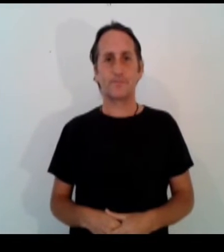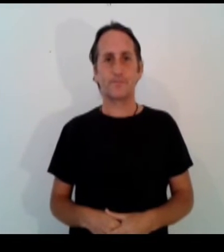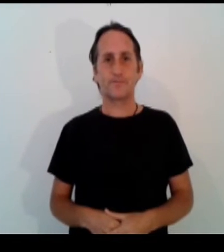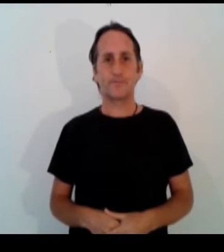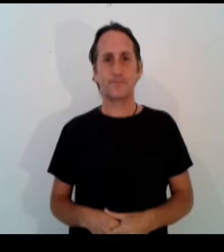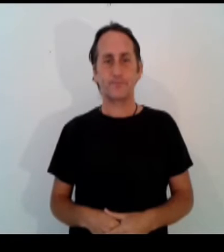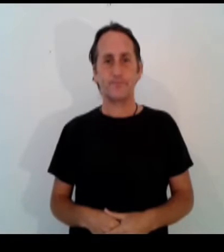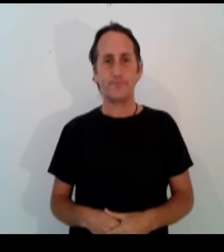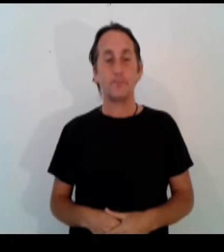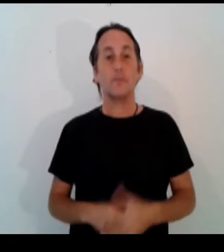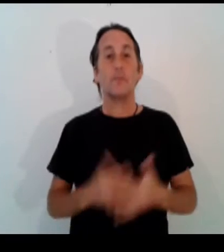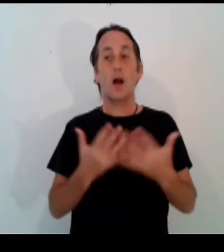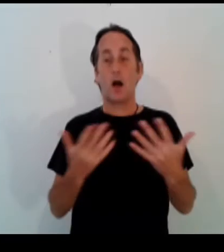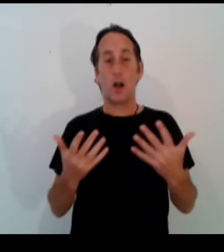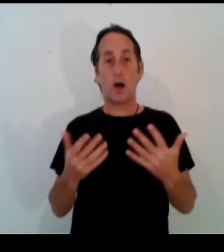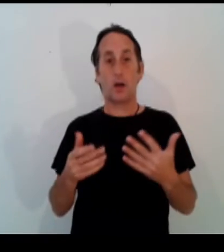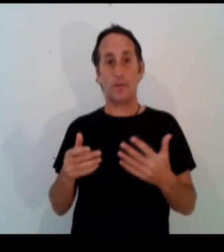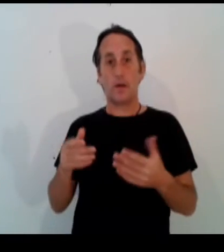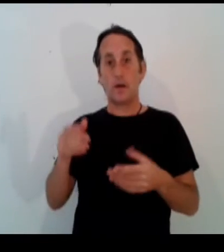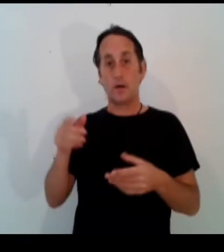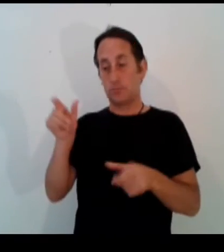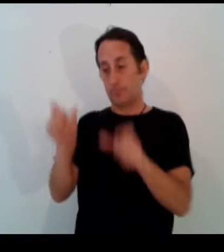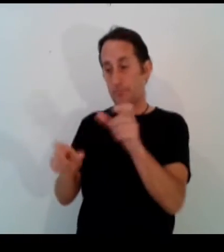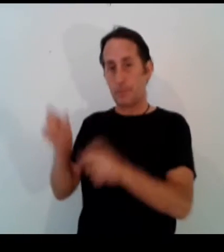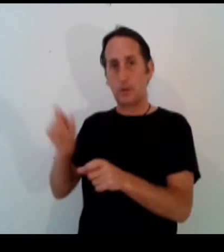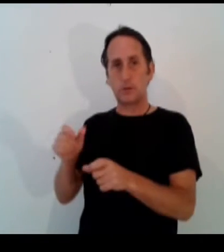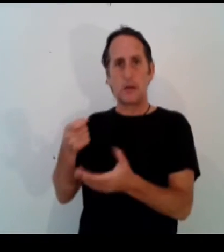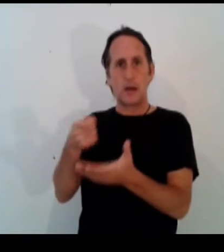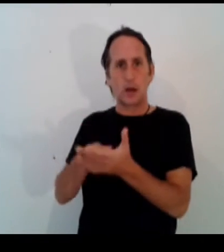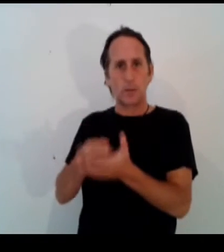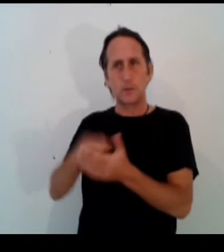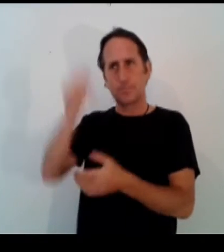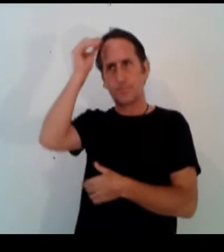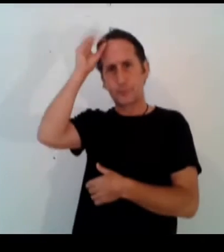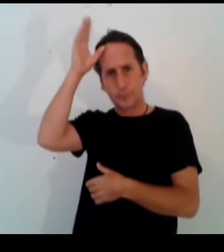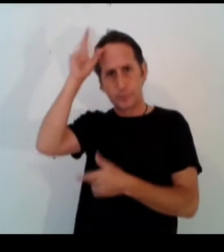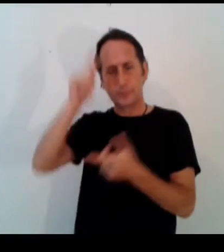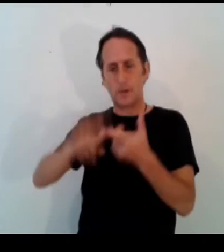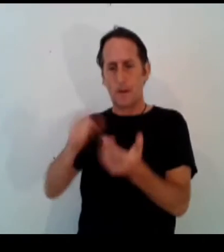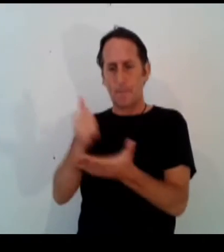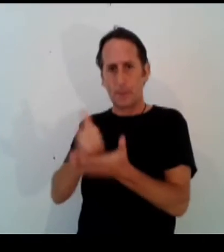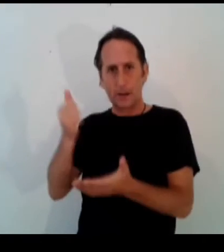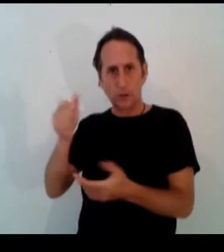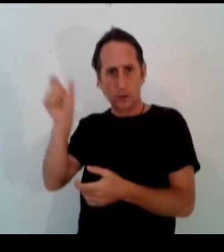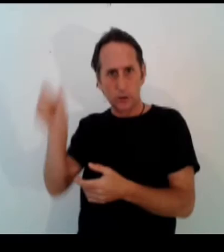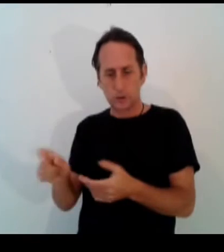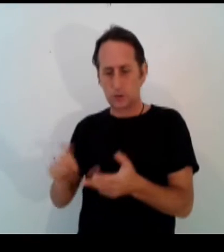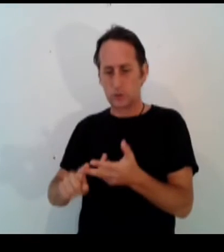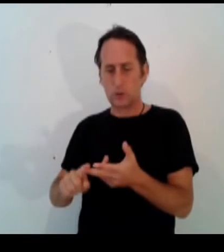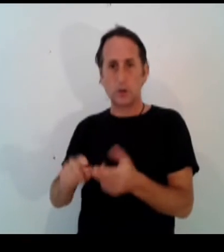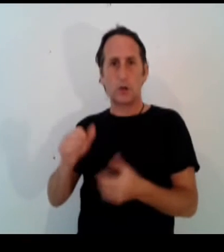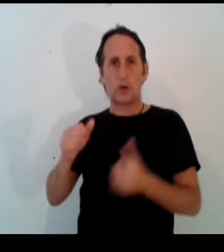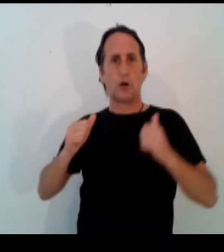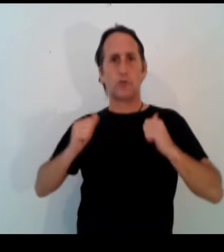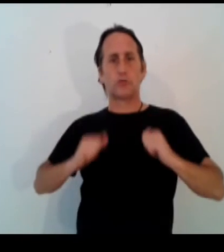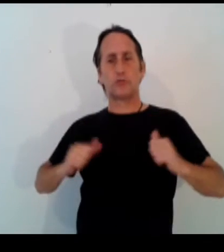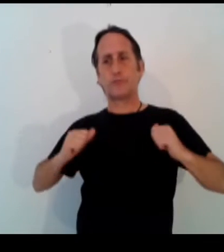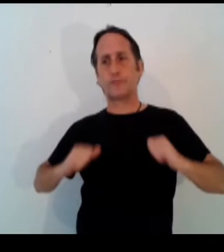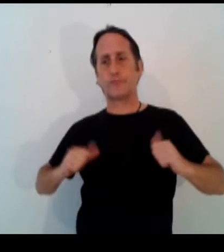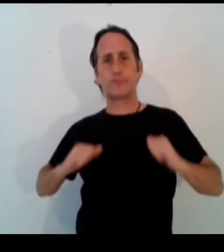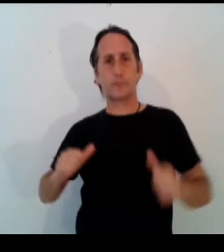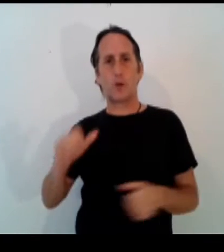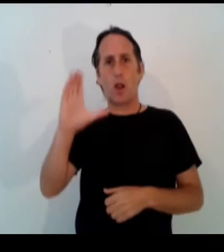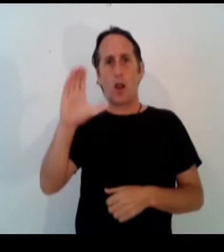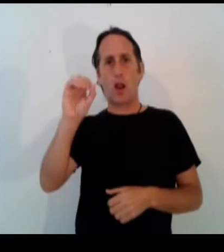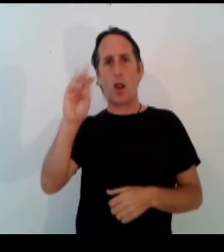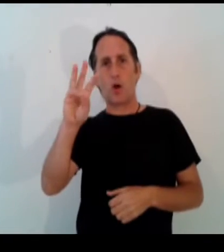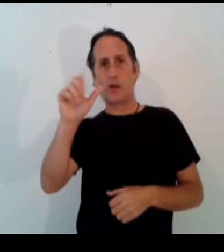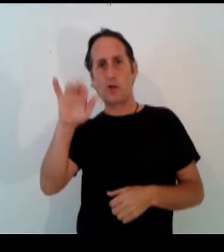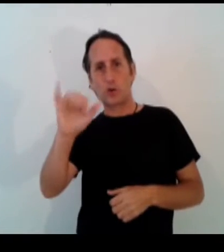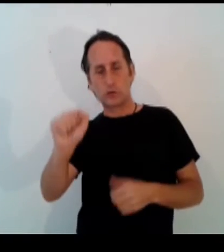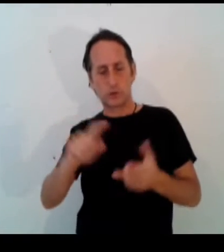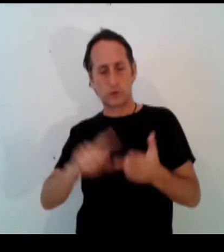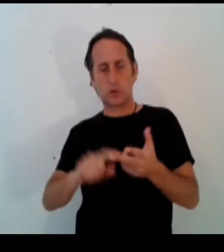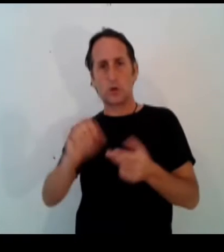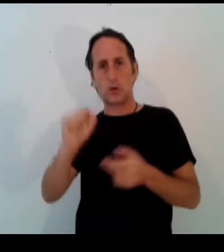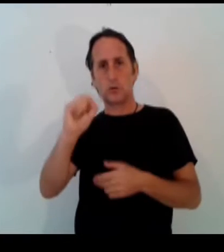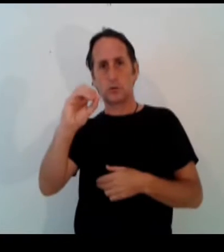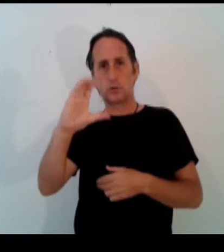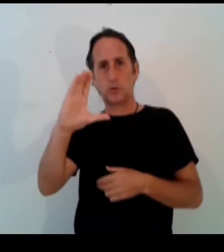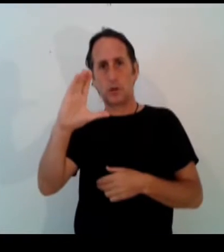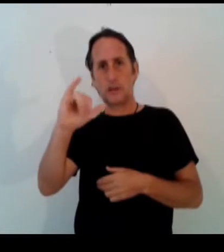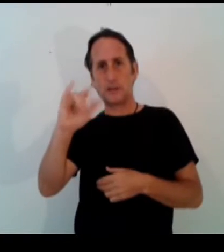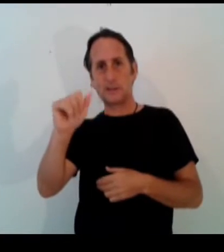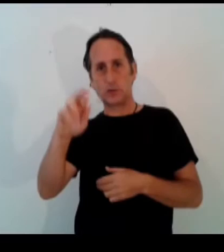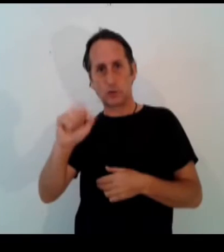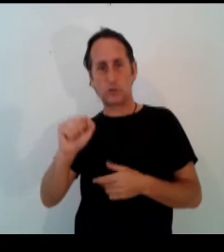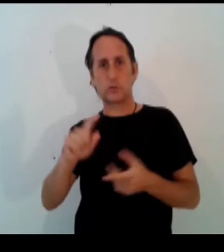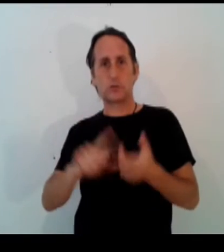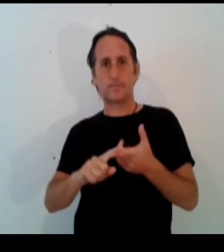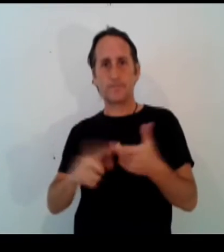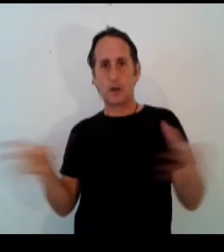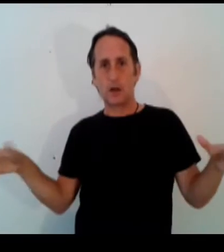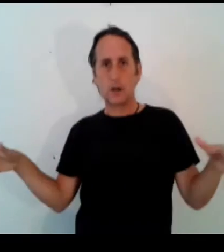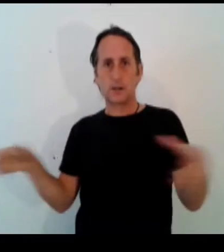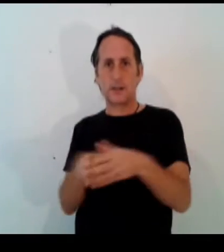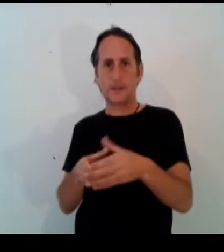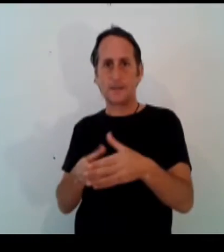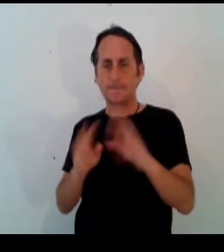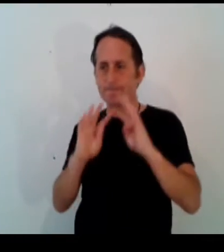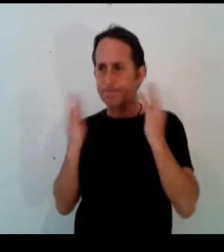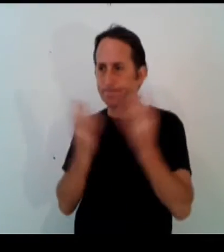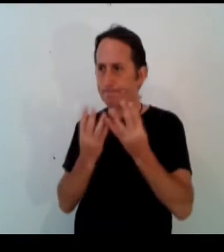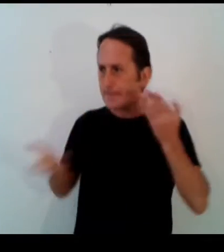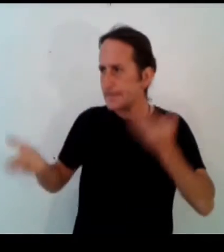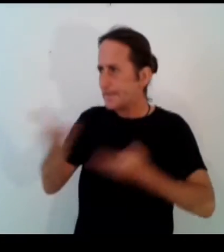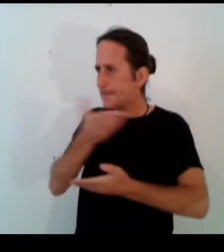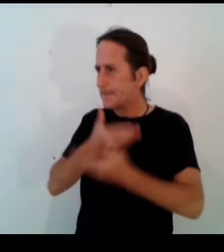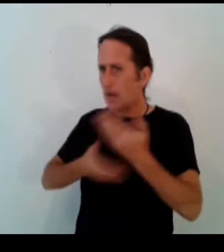A lot of bankers, economists, solicitors, lawyers got together and decided "how do we go about stopping this."